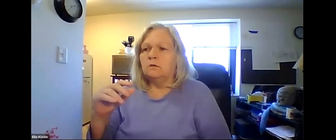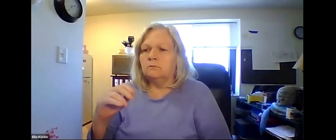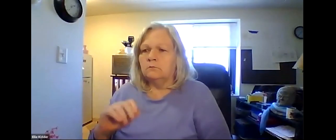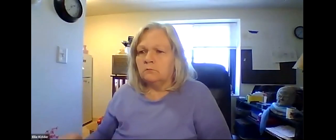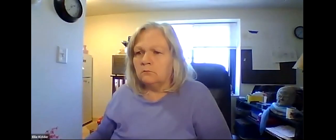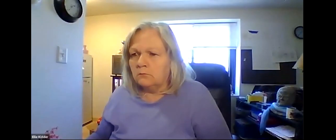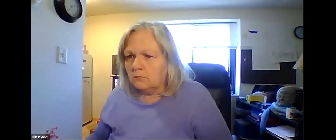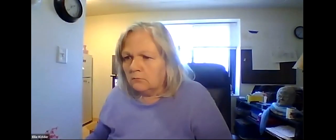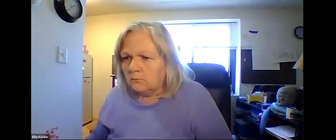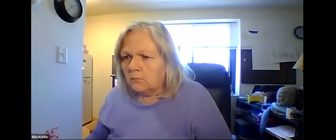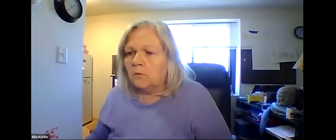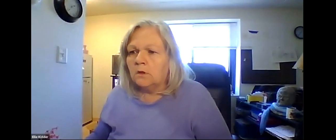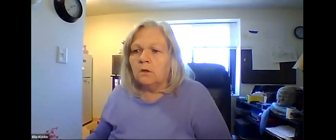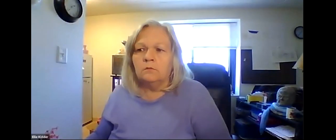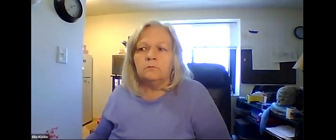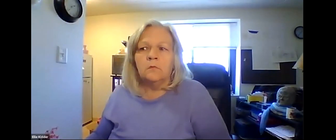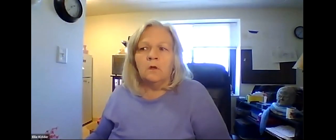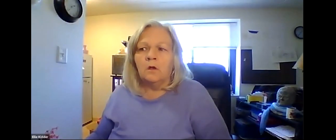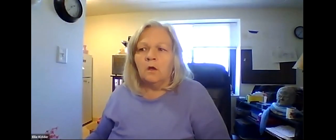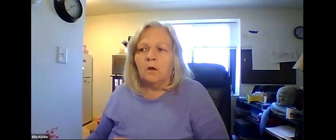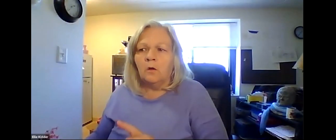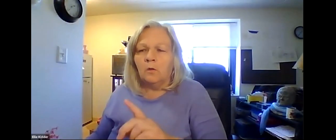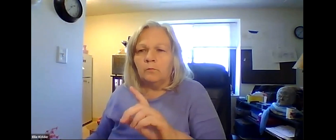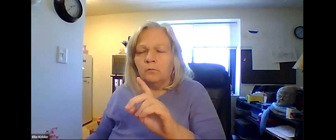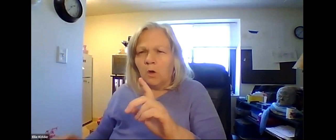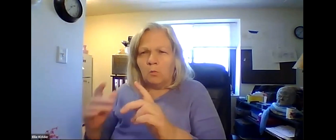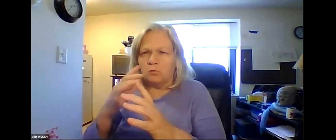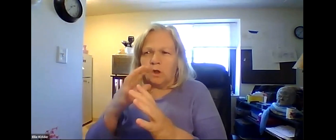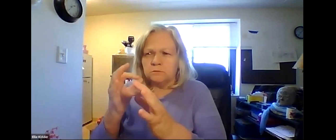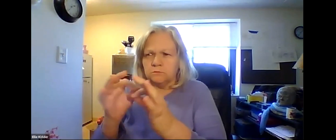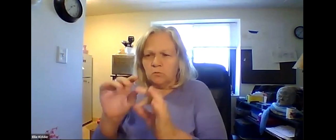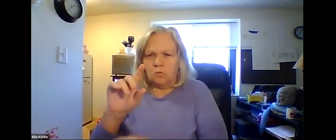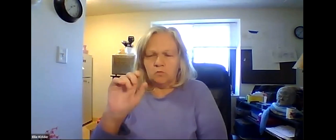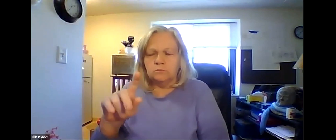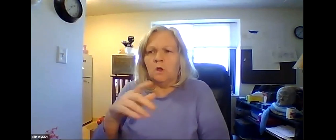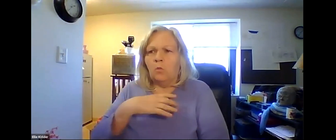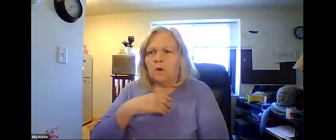Ellie: One moment, please.